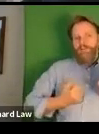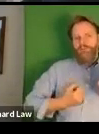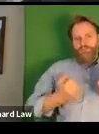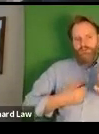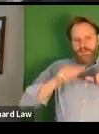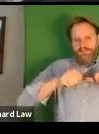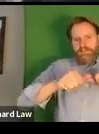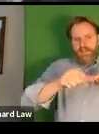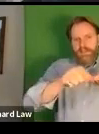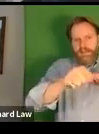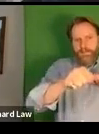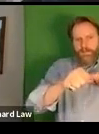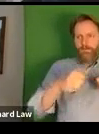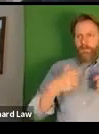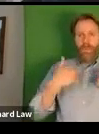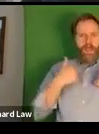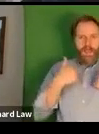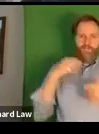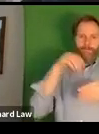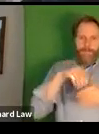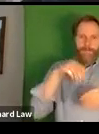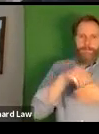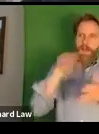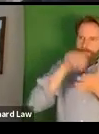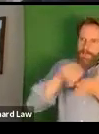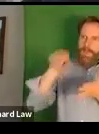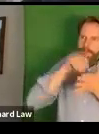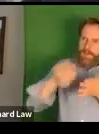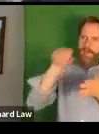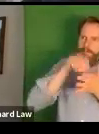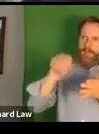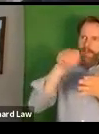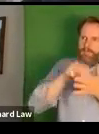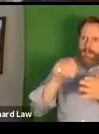have been members of the pension scheme since joining the Civil Service in 1990